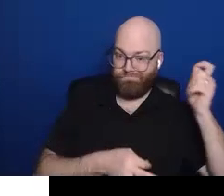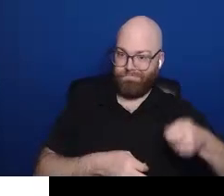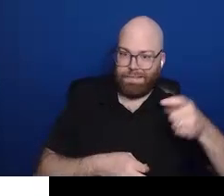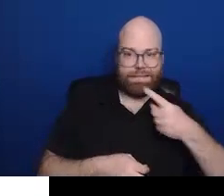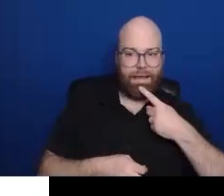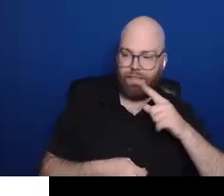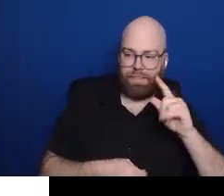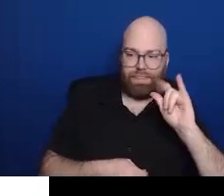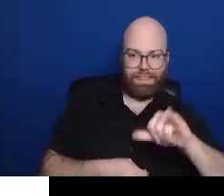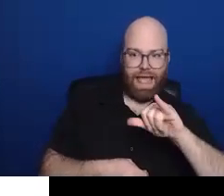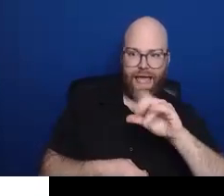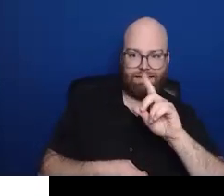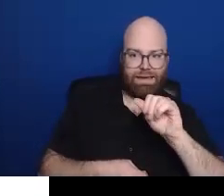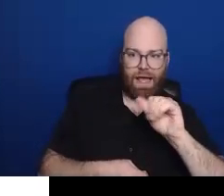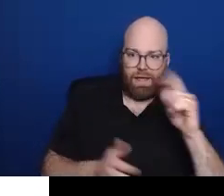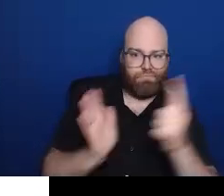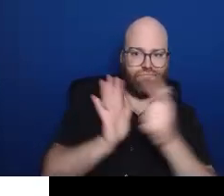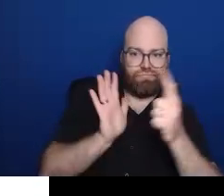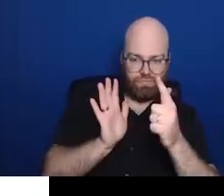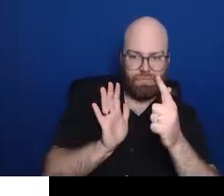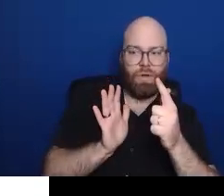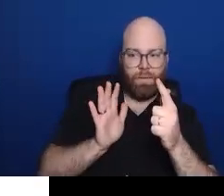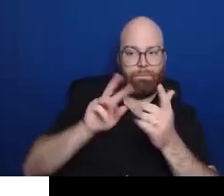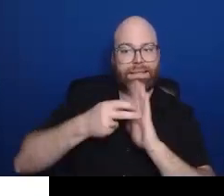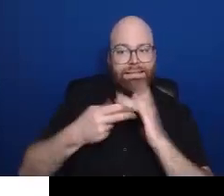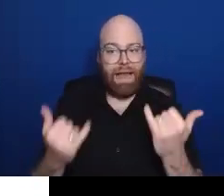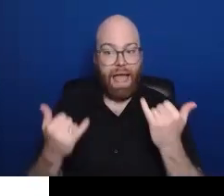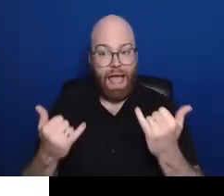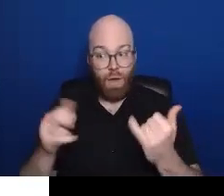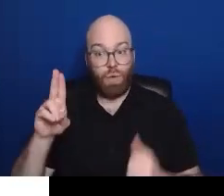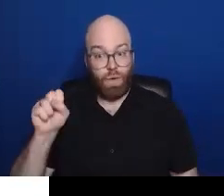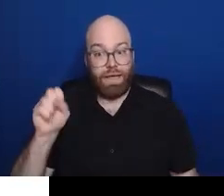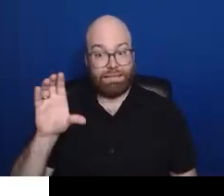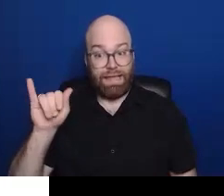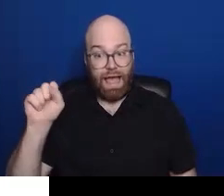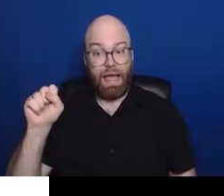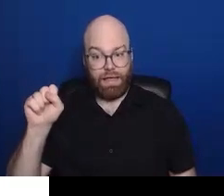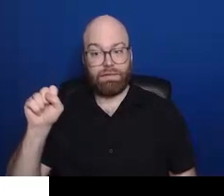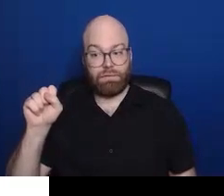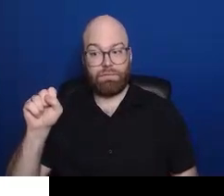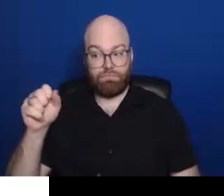didn't agree that DACA was lawful. So there is an injunction that does not allow USCIS